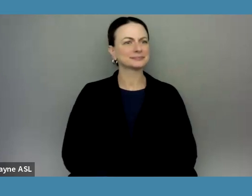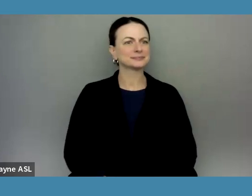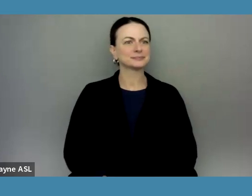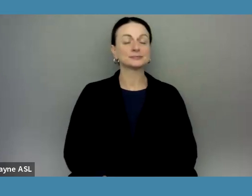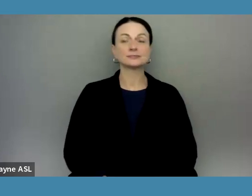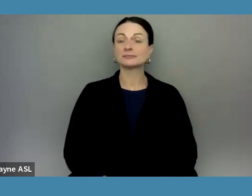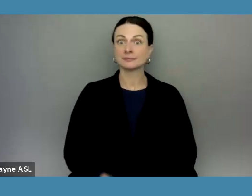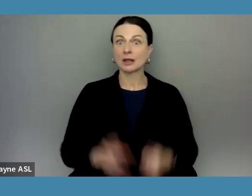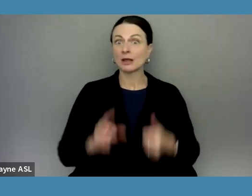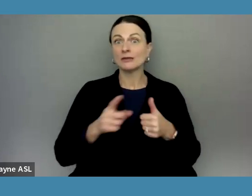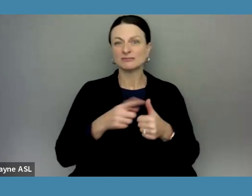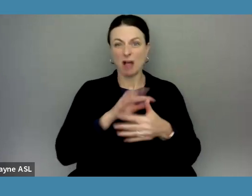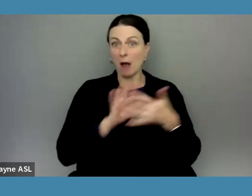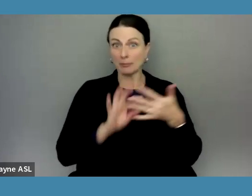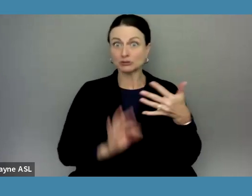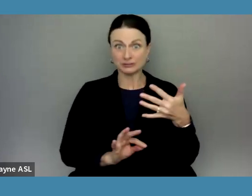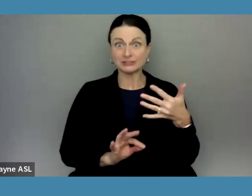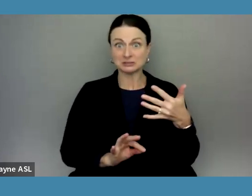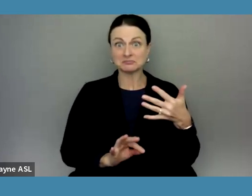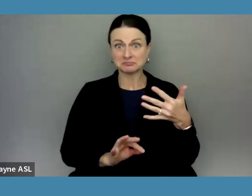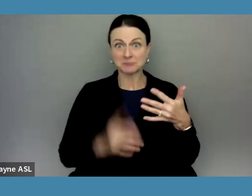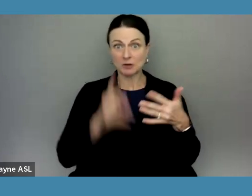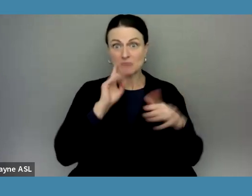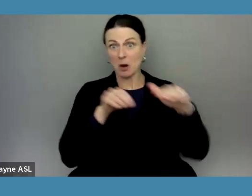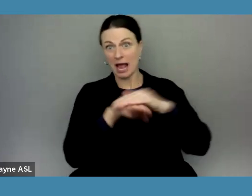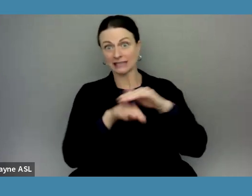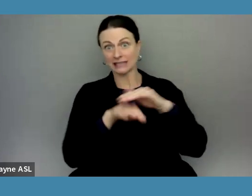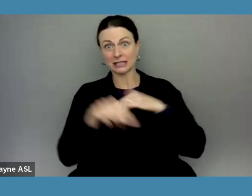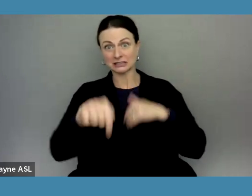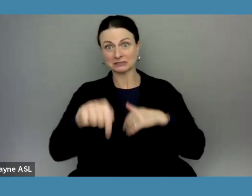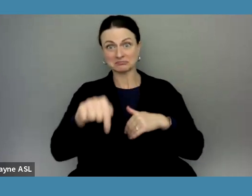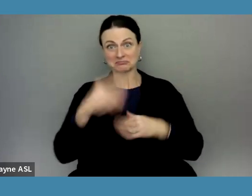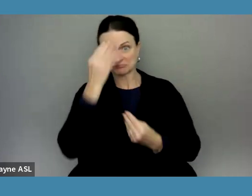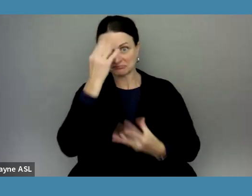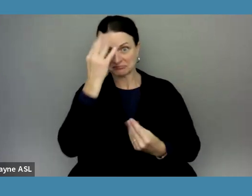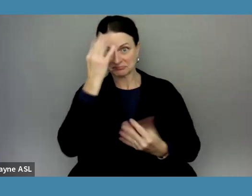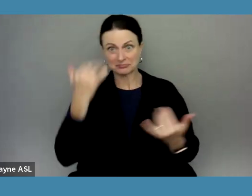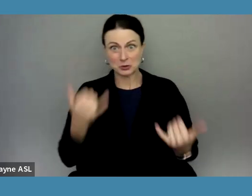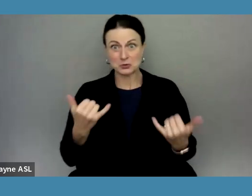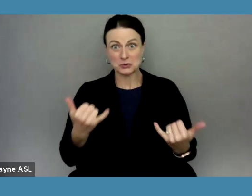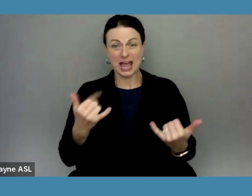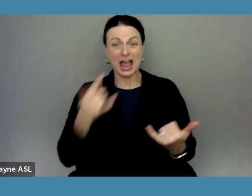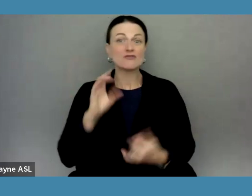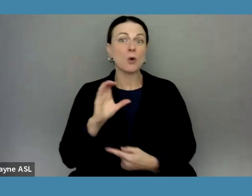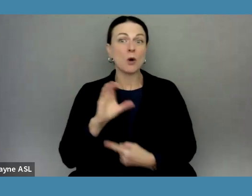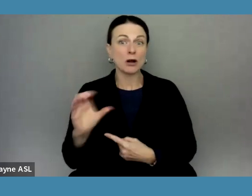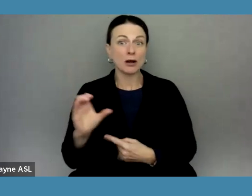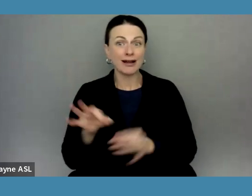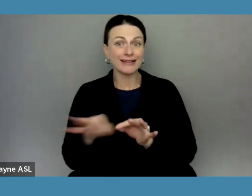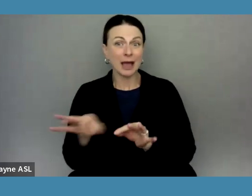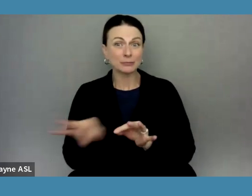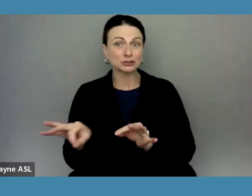So you have a few options to access this webinar today for captions and ASL.